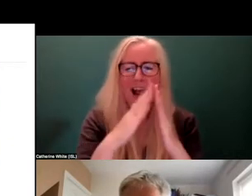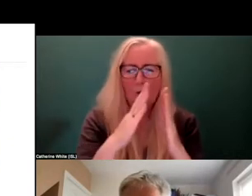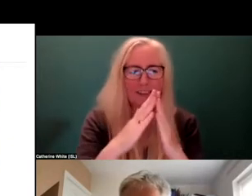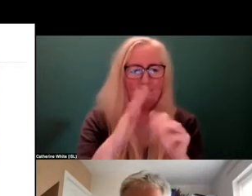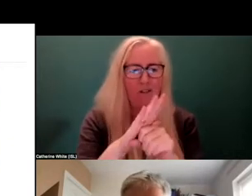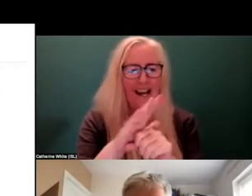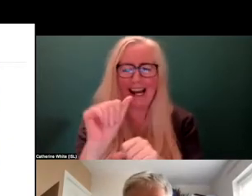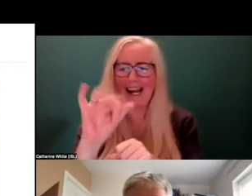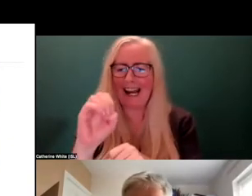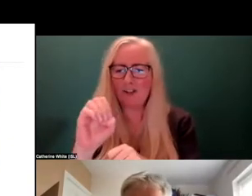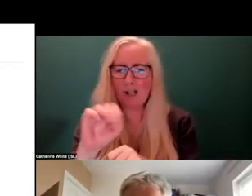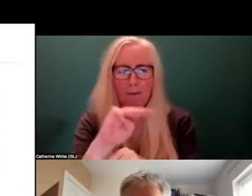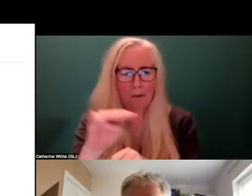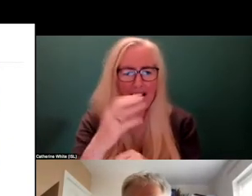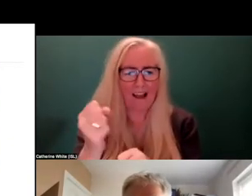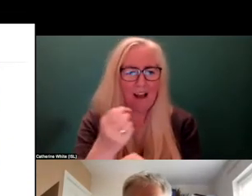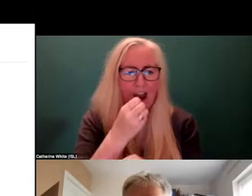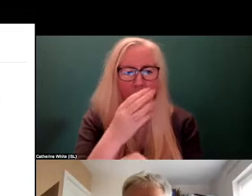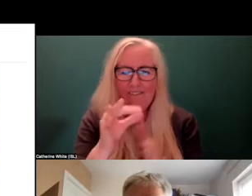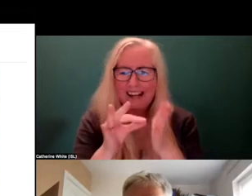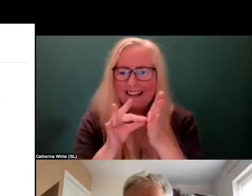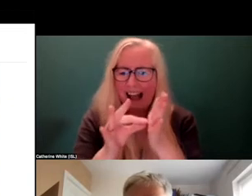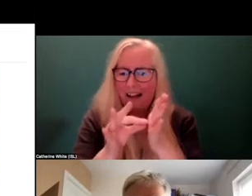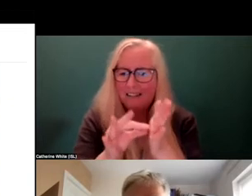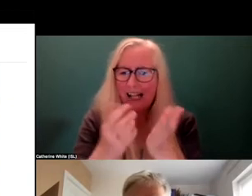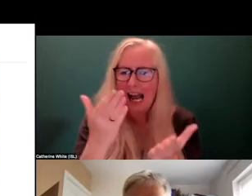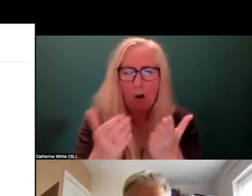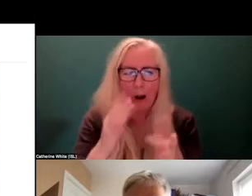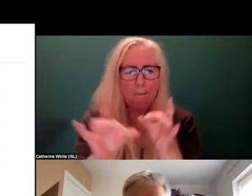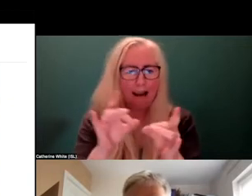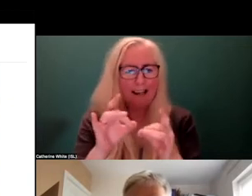housing for an ageing population, produced some lovely guidance on how